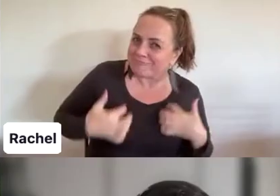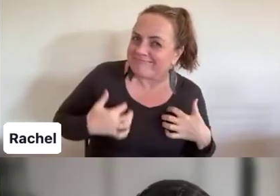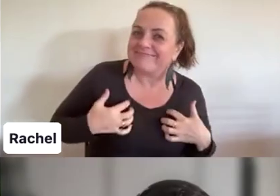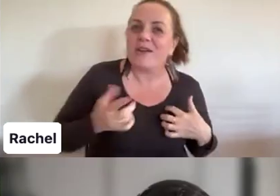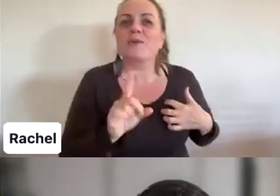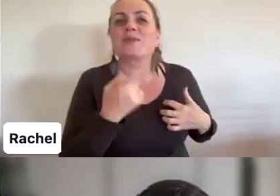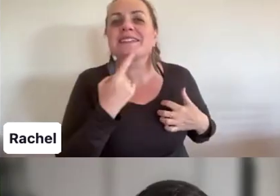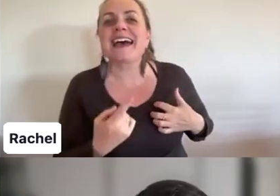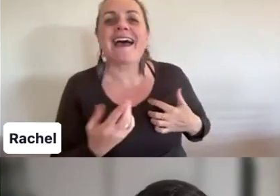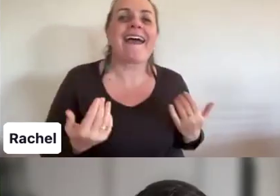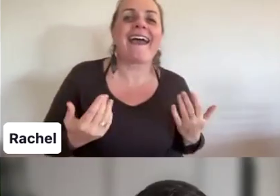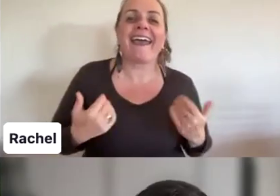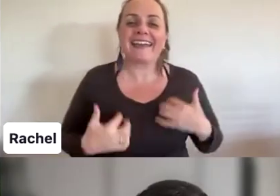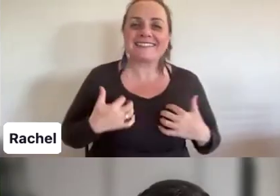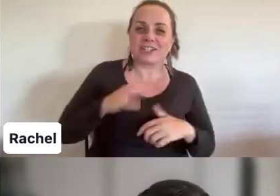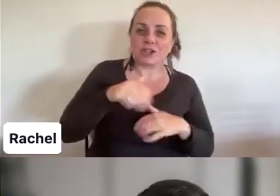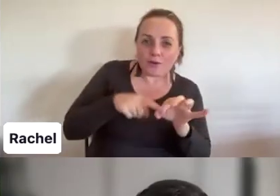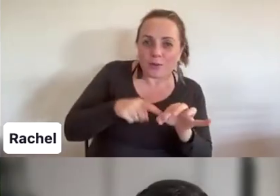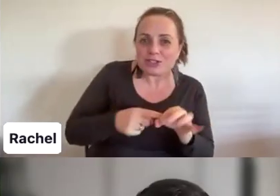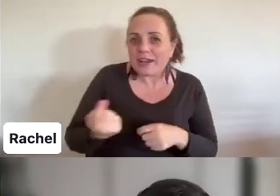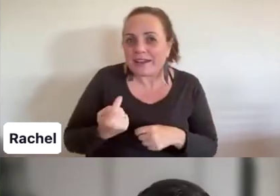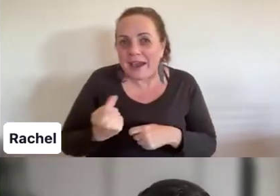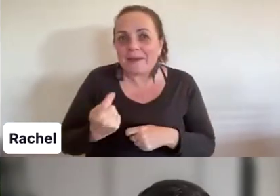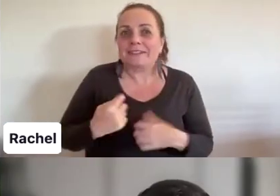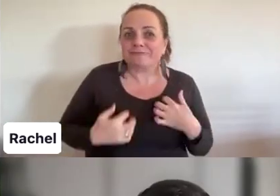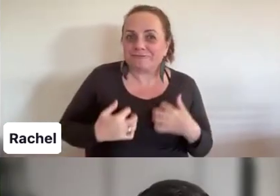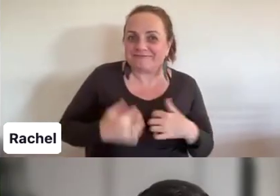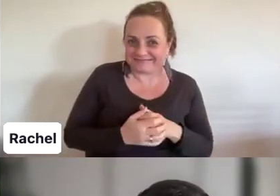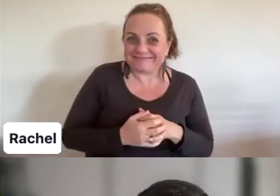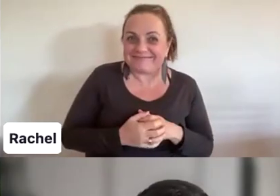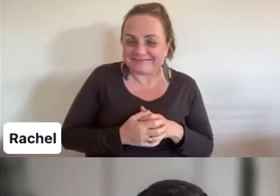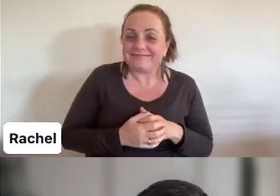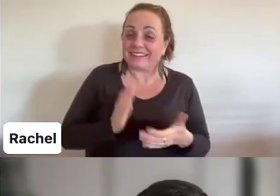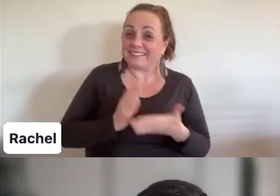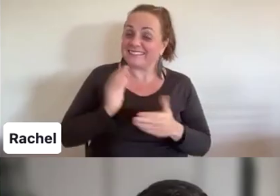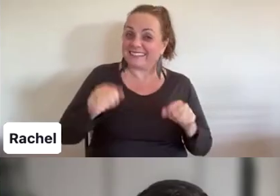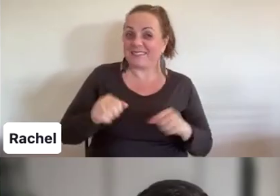say, I'm looking forward to the questions and, yeah, thank you for the opportunity,